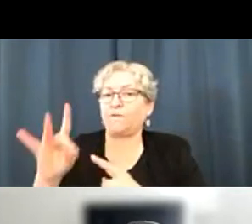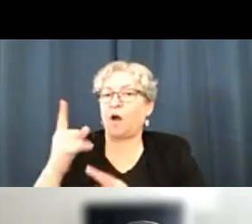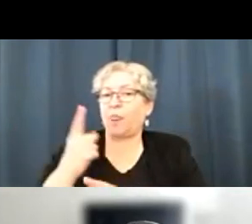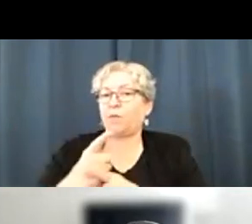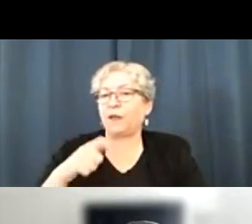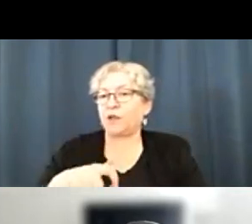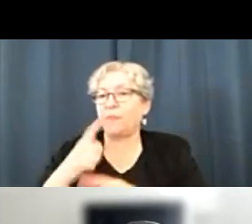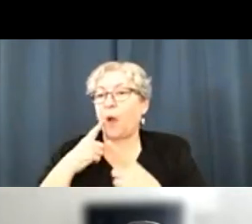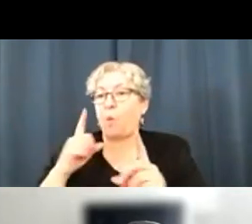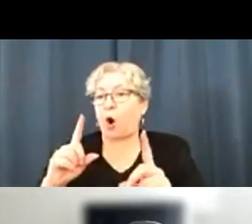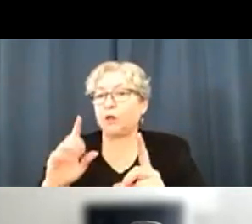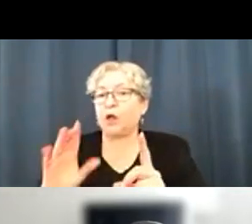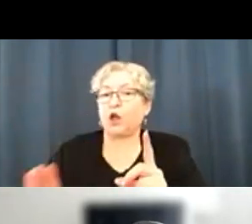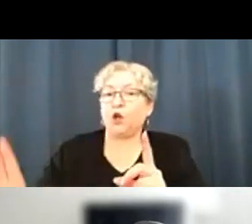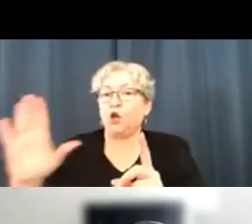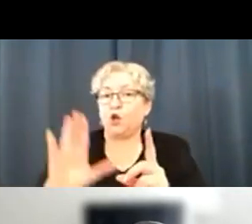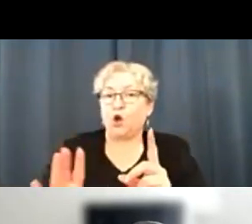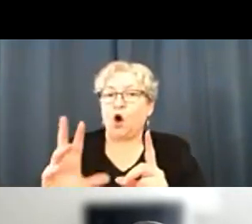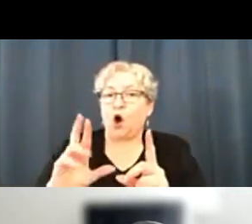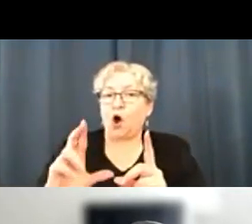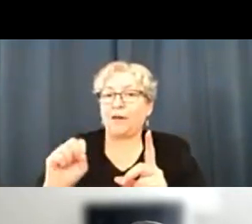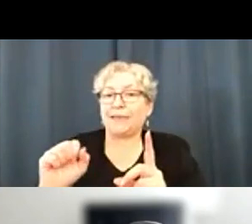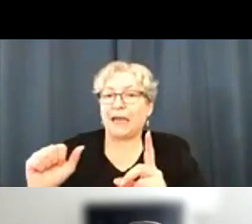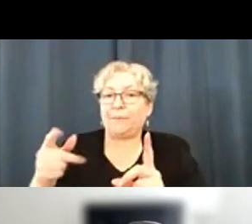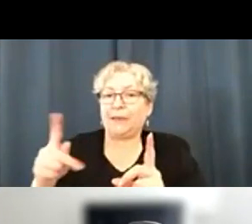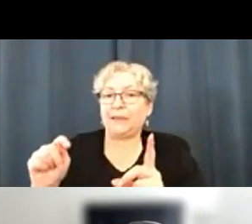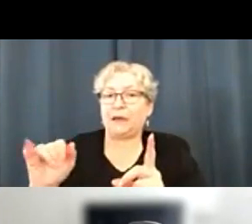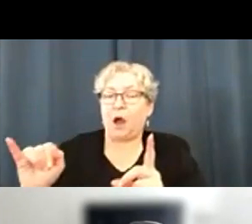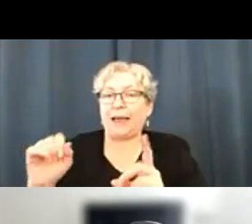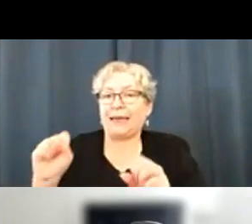And then your RSA-PTI can send information